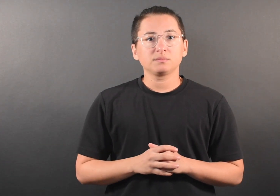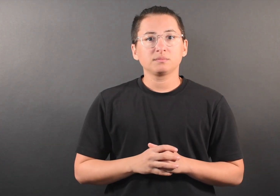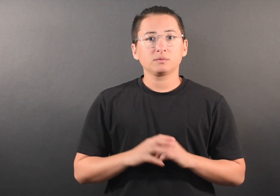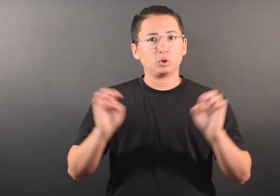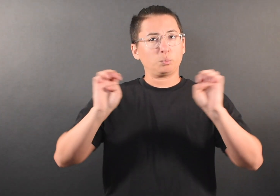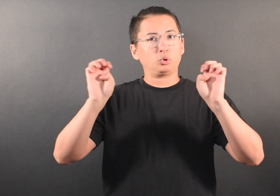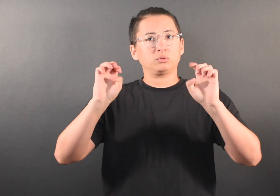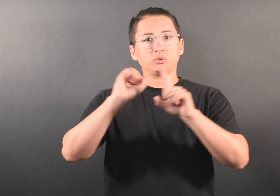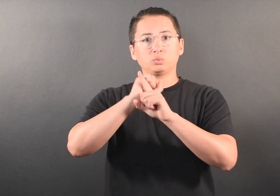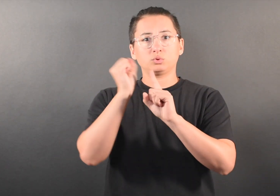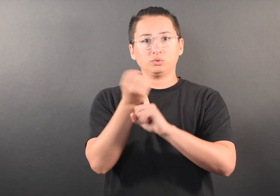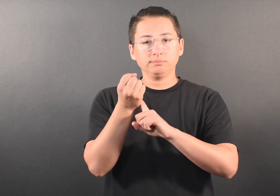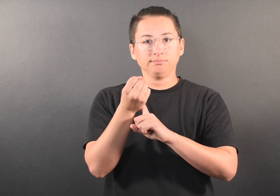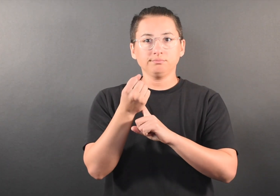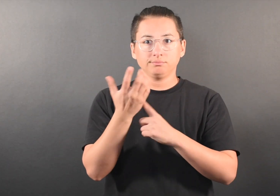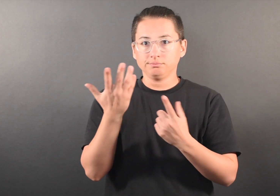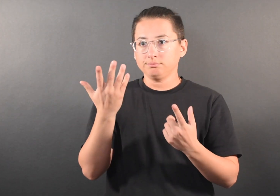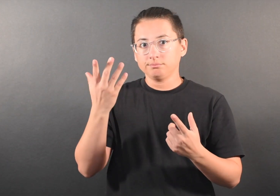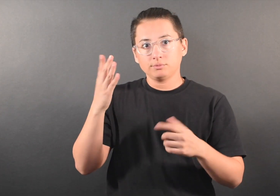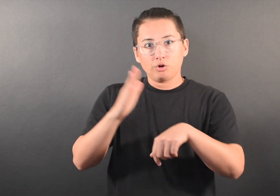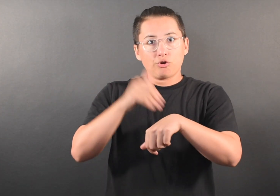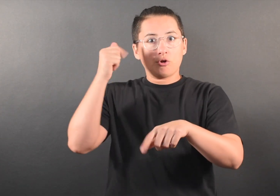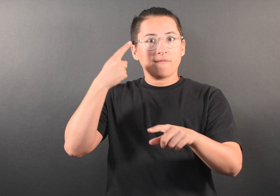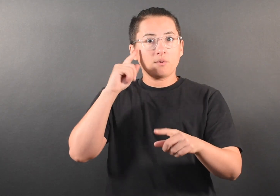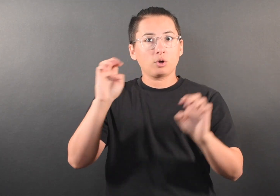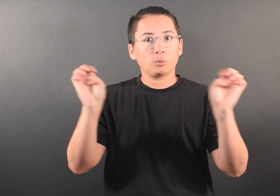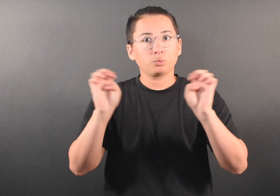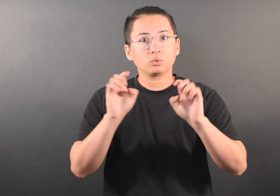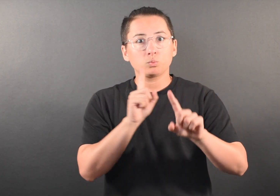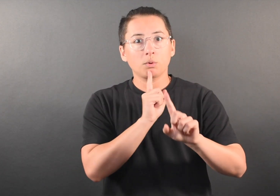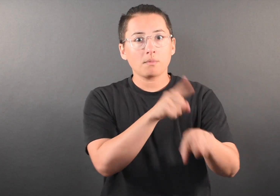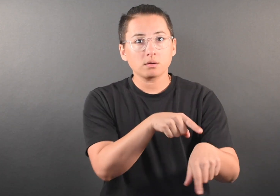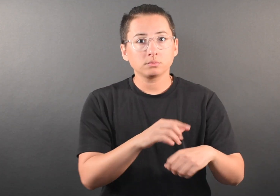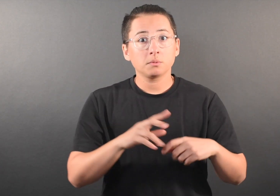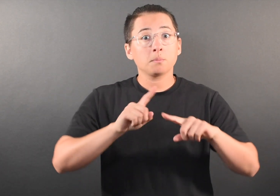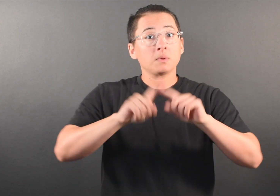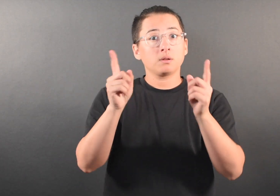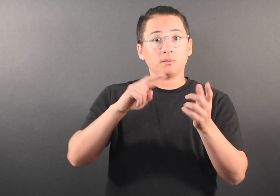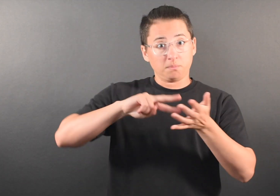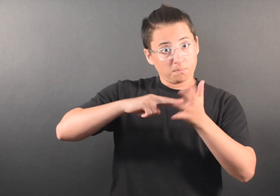The emergency situation warranted an emergency response but that